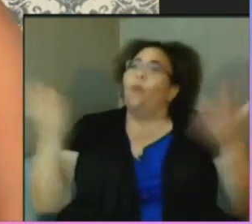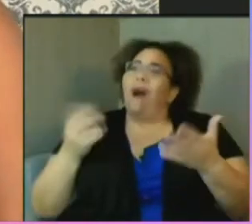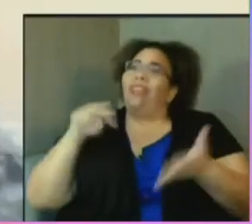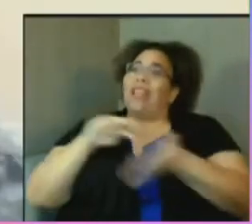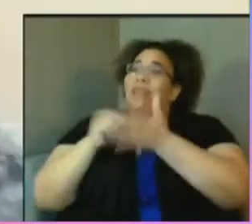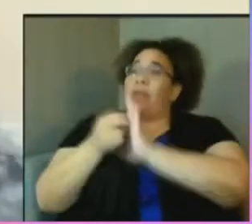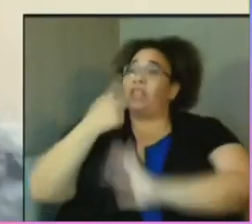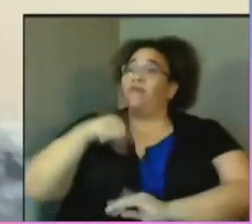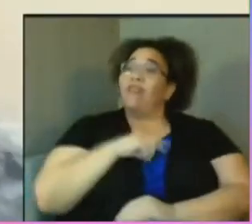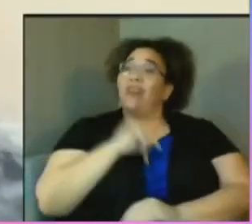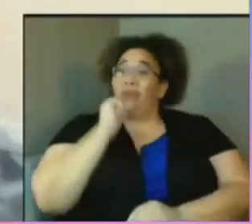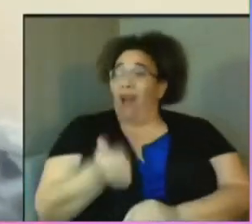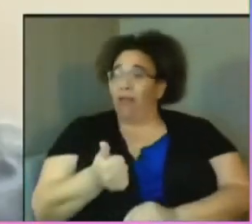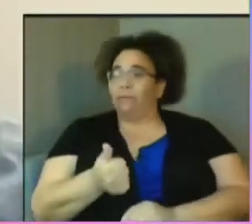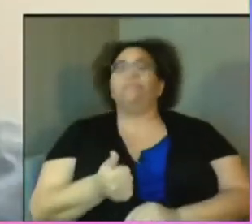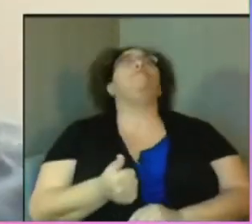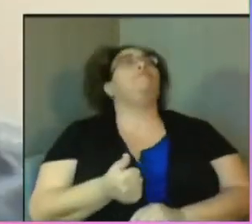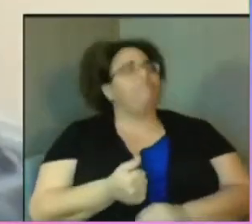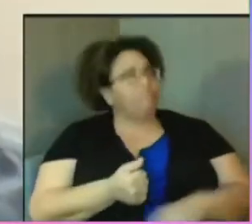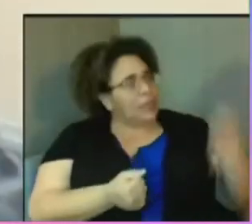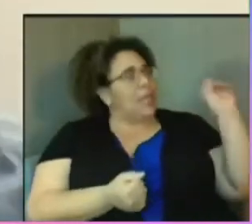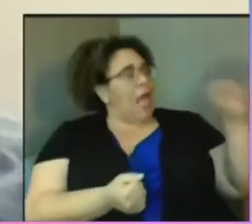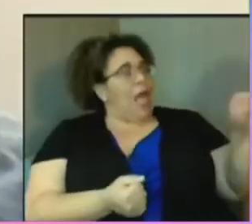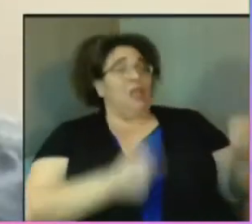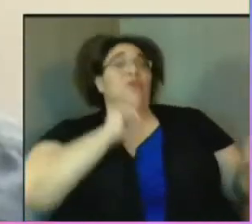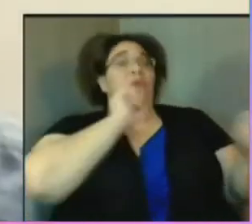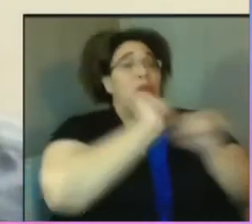Yeah, so starting with sort with that it definitely means,